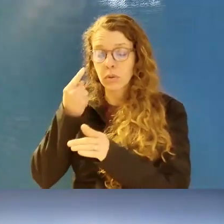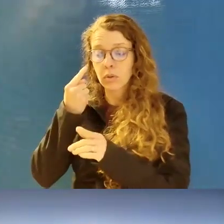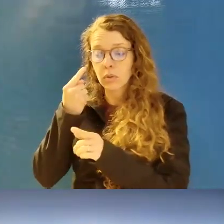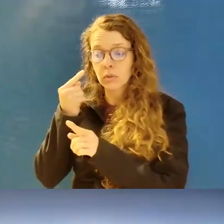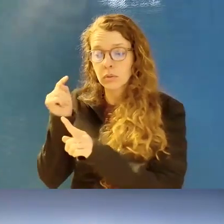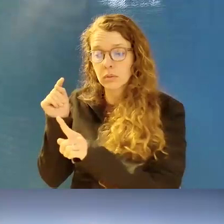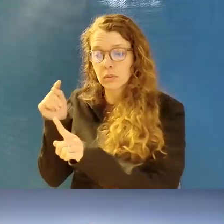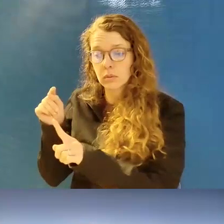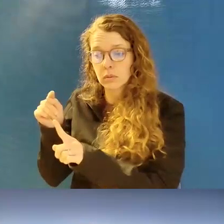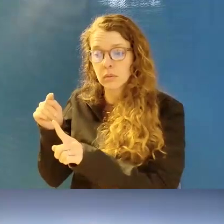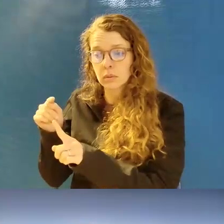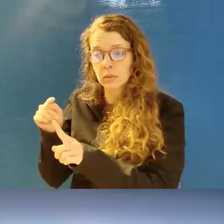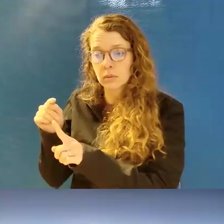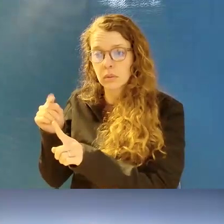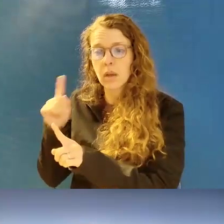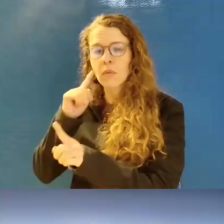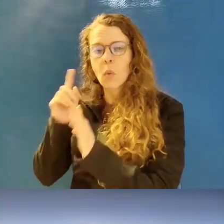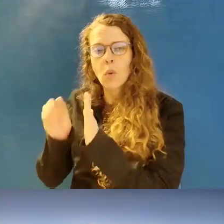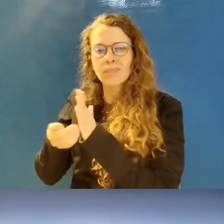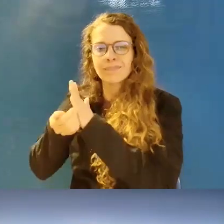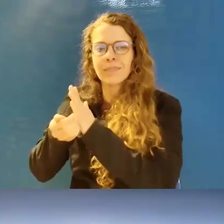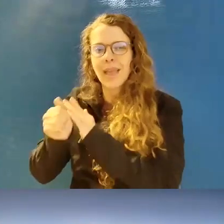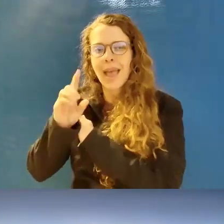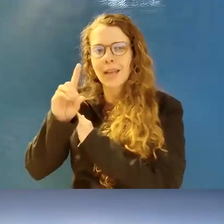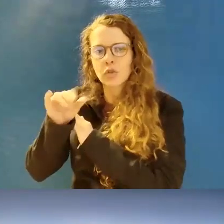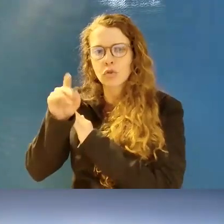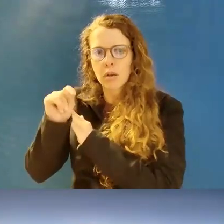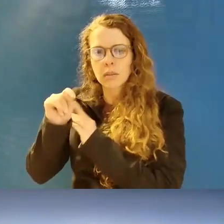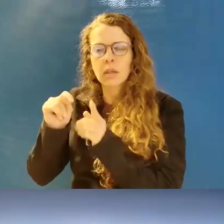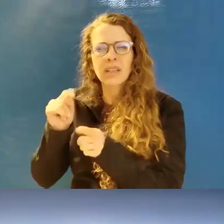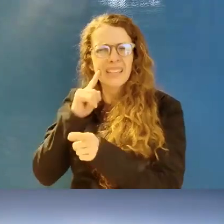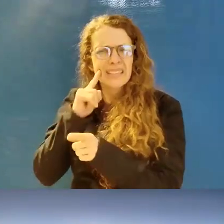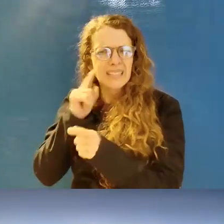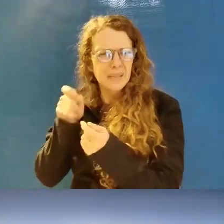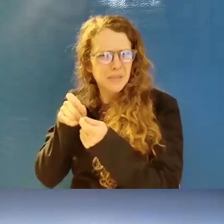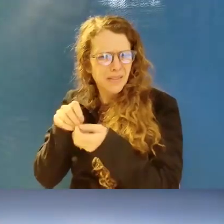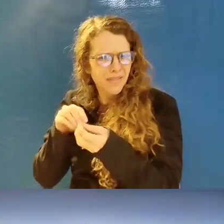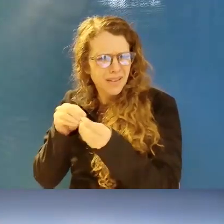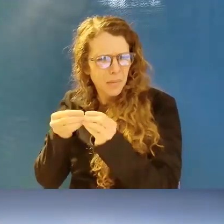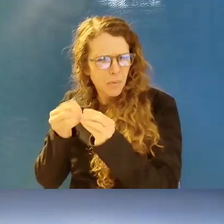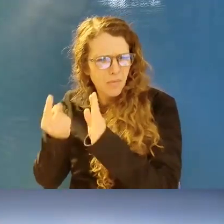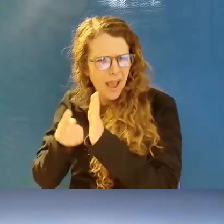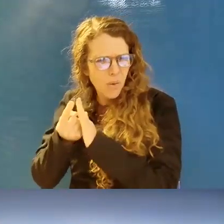For adjuncts, I think it's like a certain number of hours, 12 or something like that.